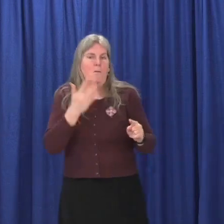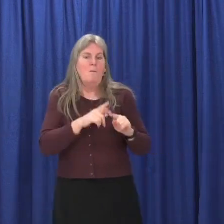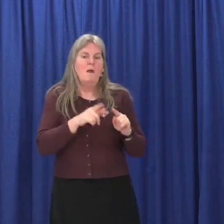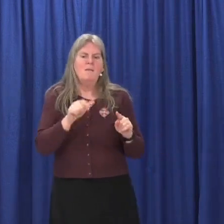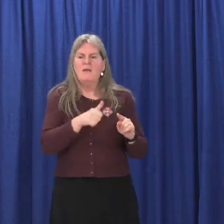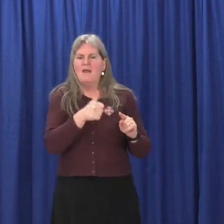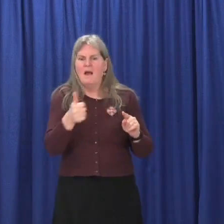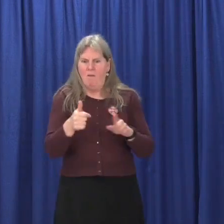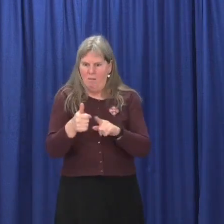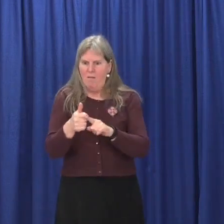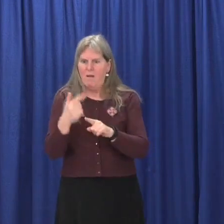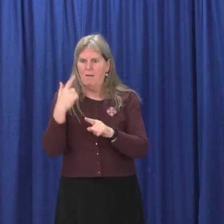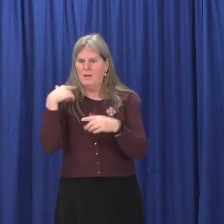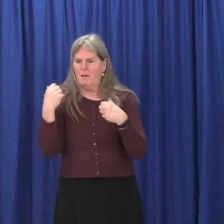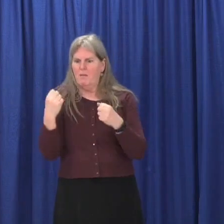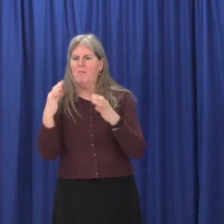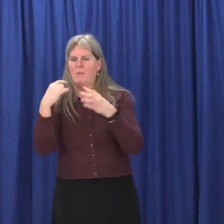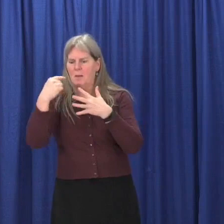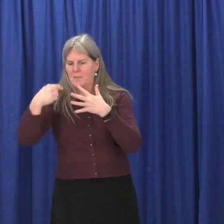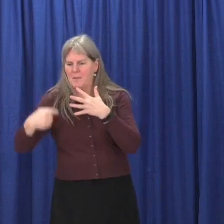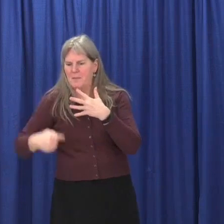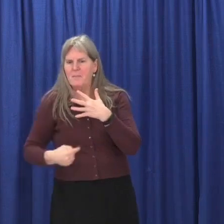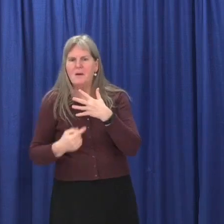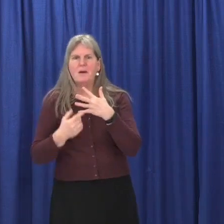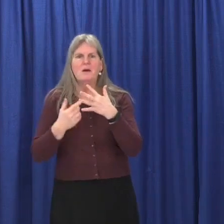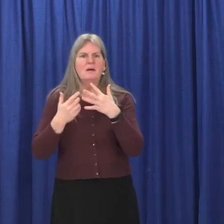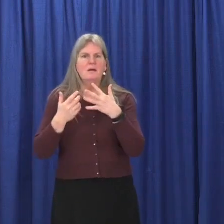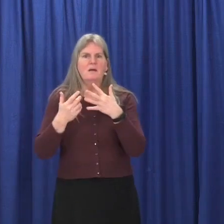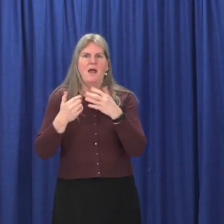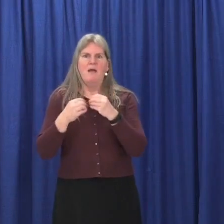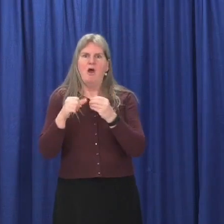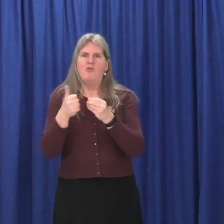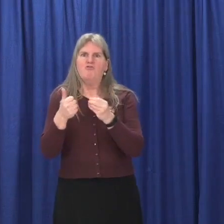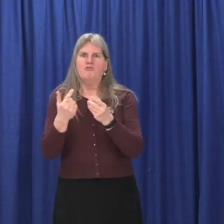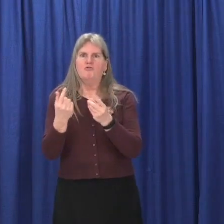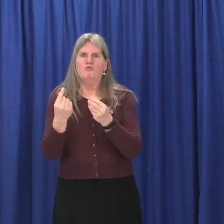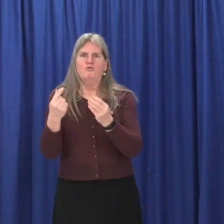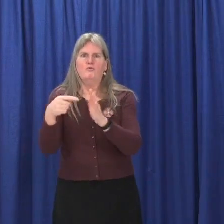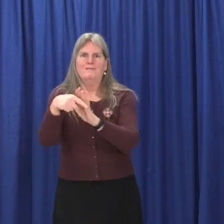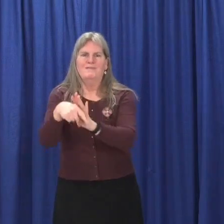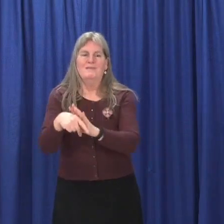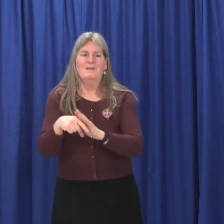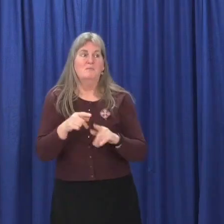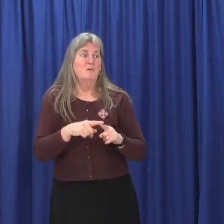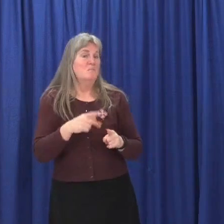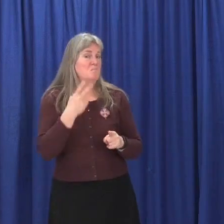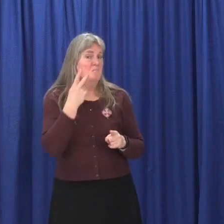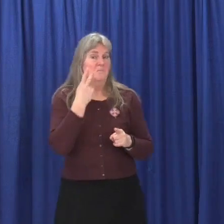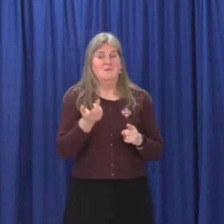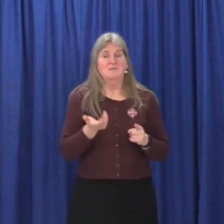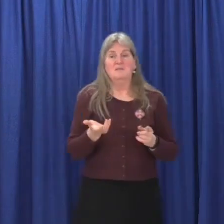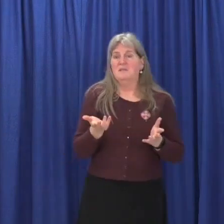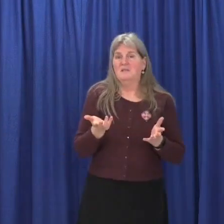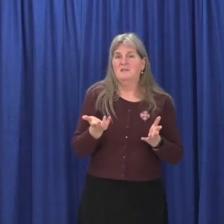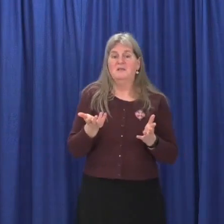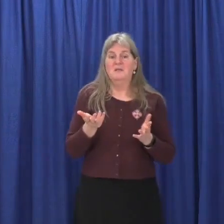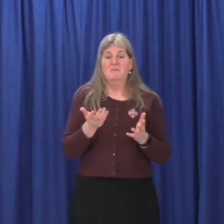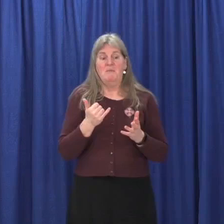there's lots of information to write down, whether or not it makes the pages of a new book that